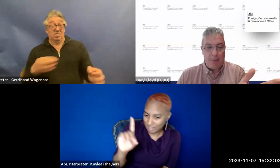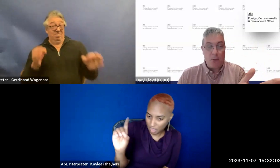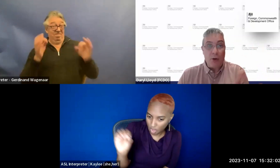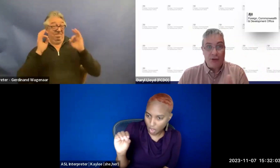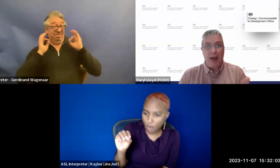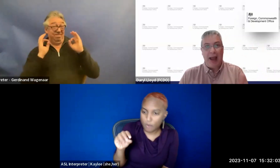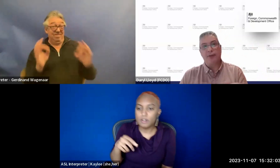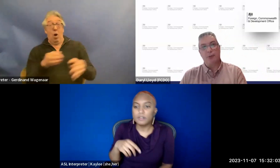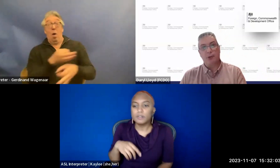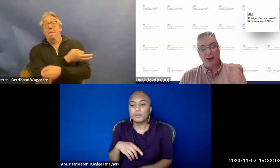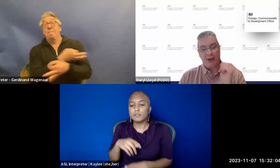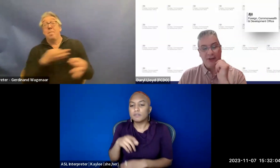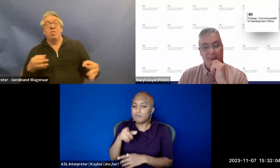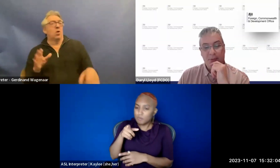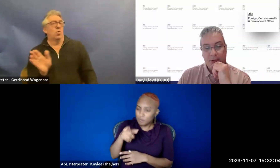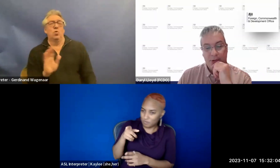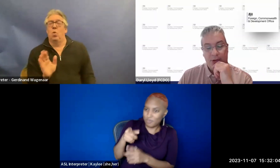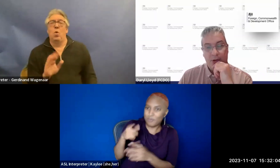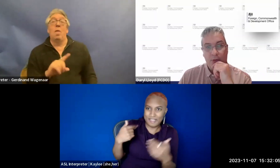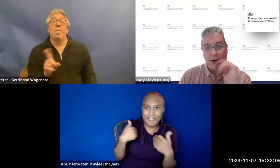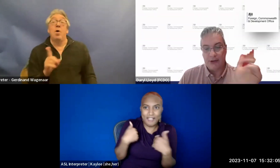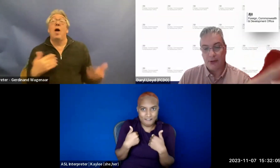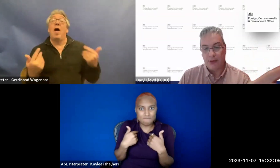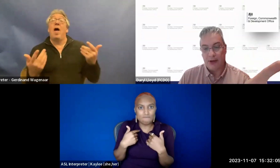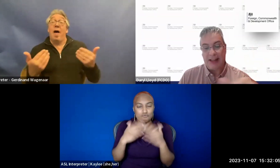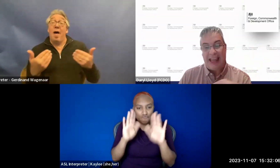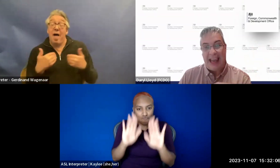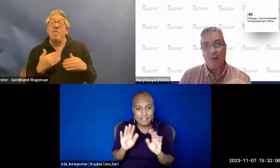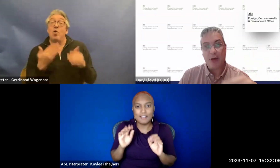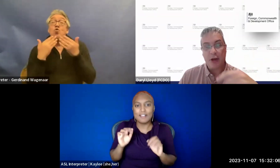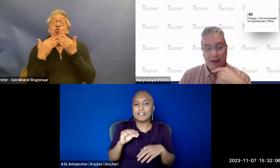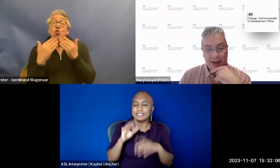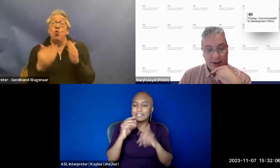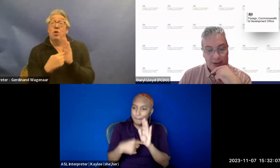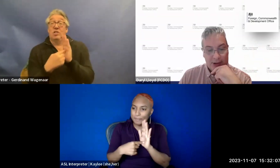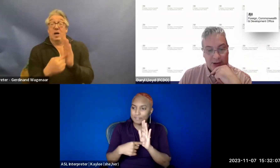We do have some great examples of consulting and engagement of OPDs.